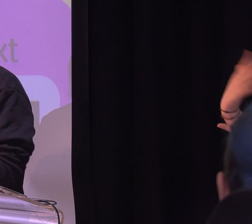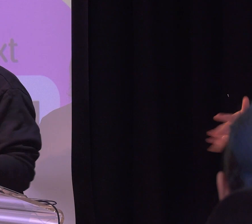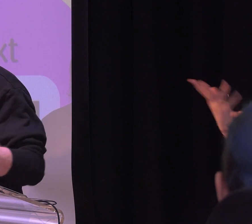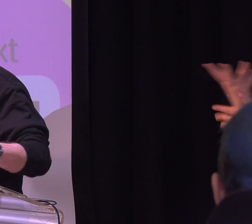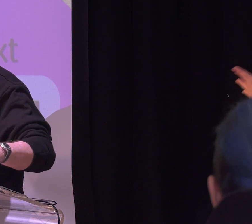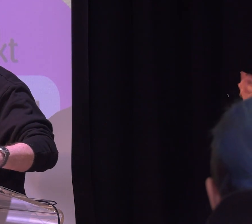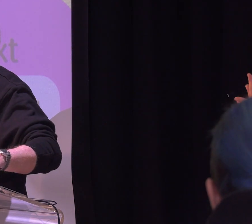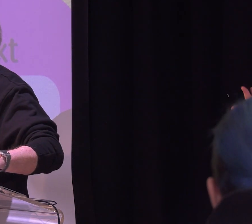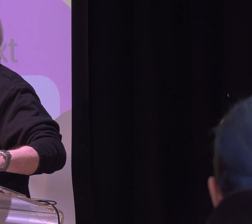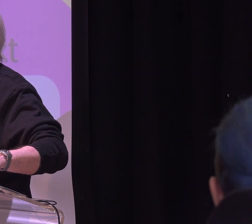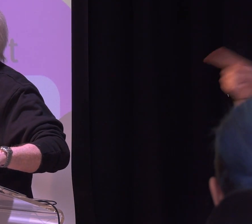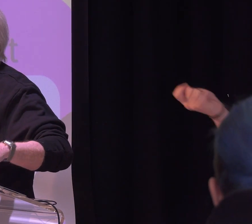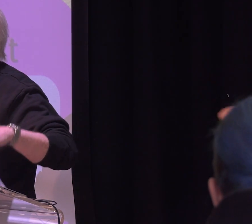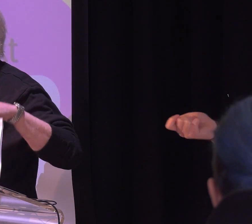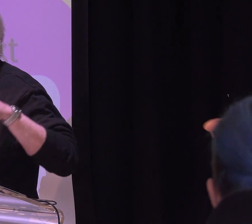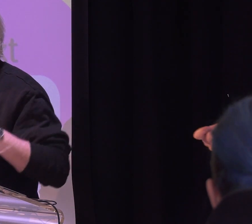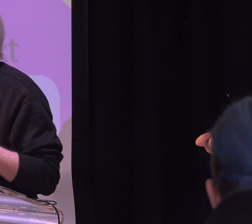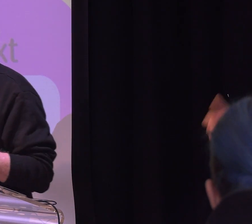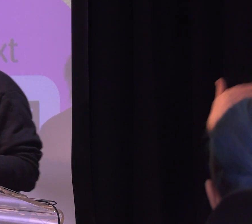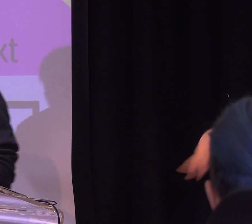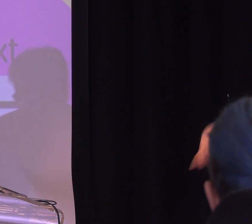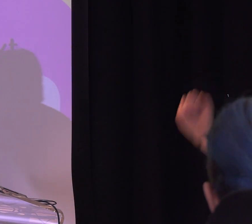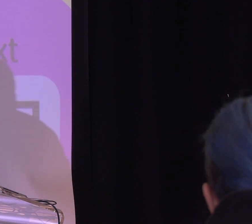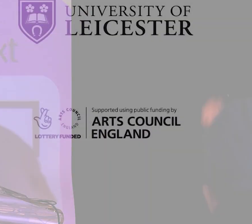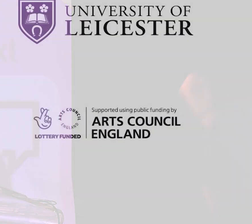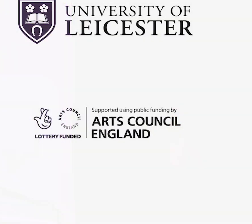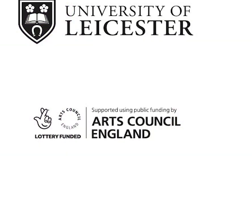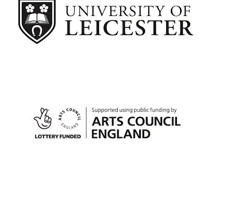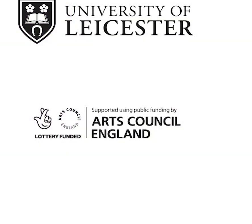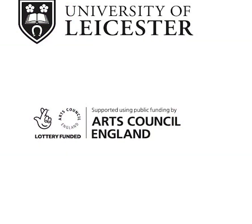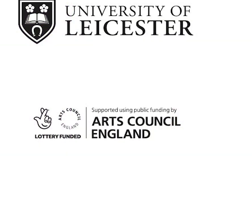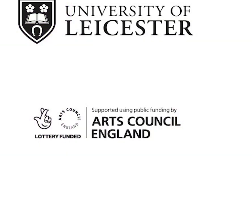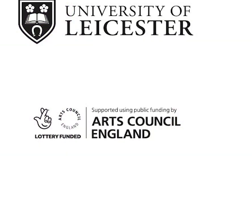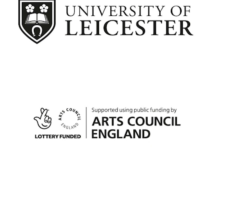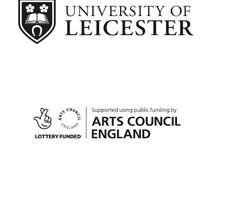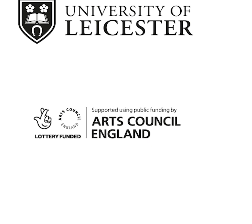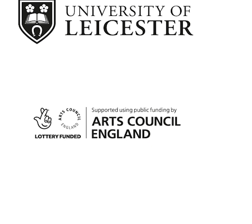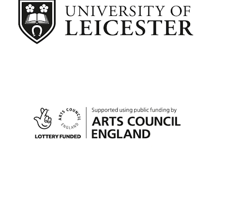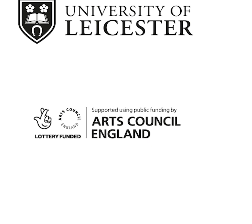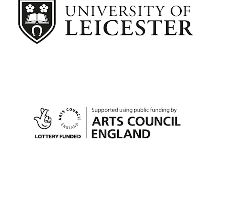because their leadership is unequal. Thank you so much. (audience applauding)